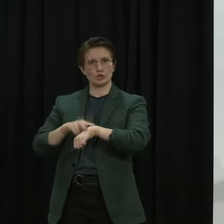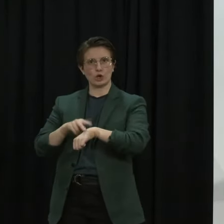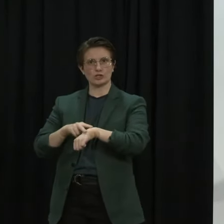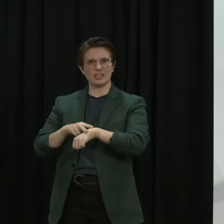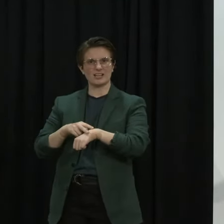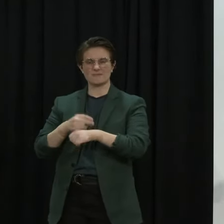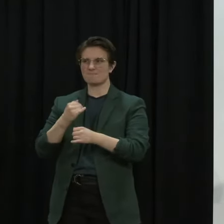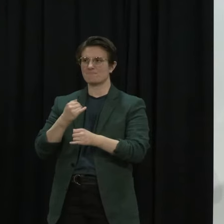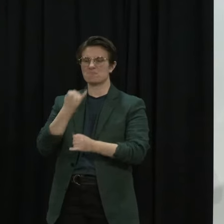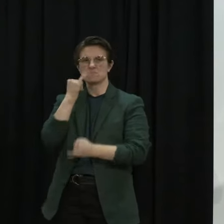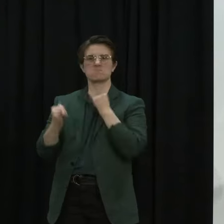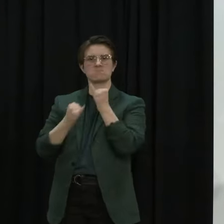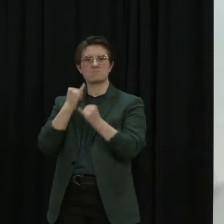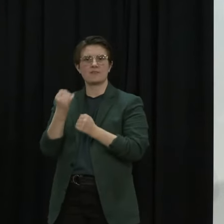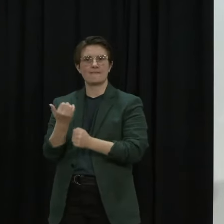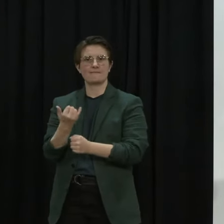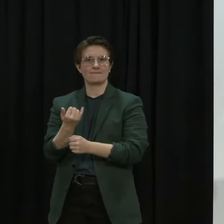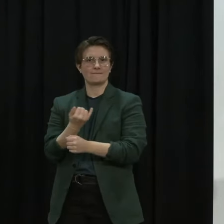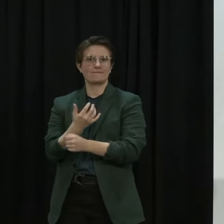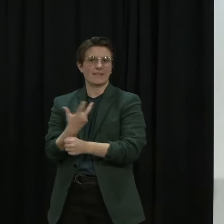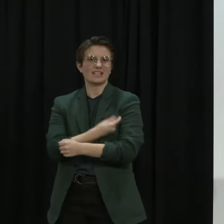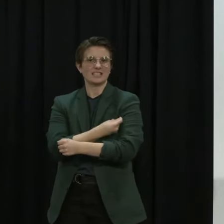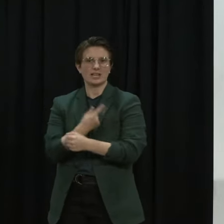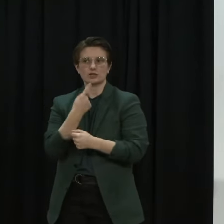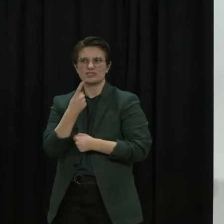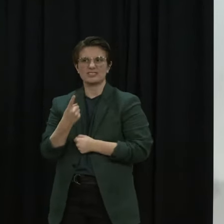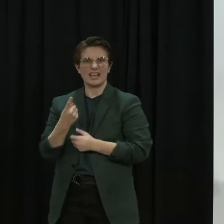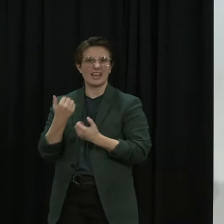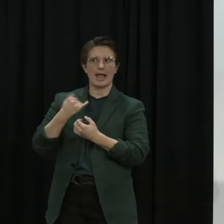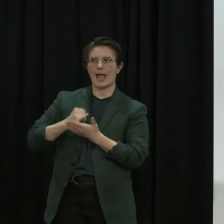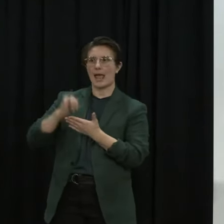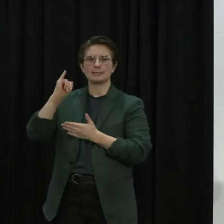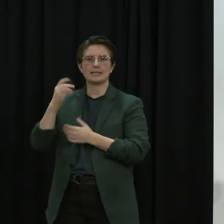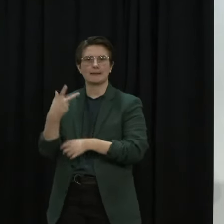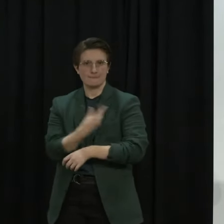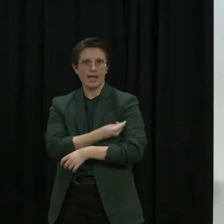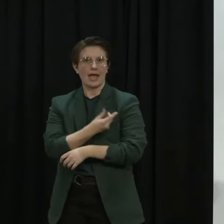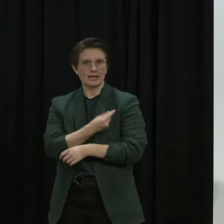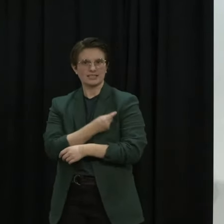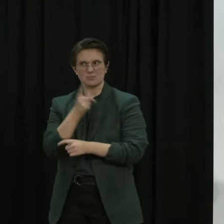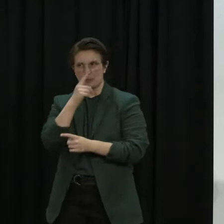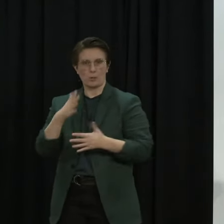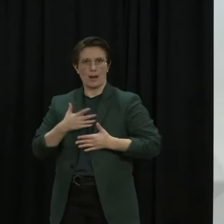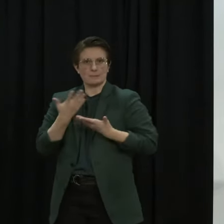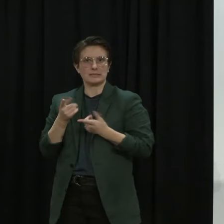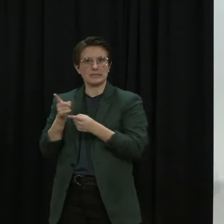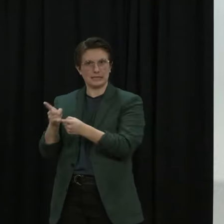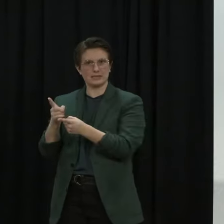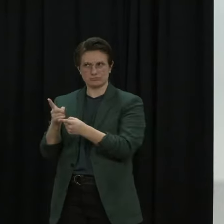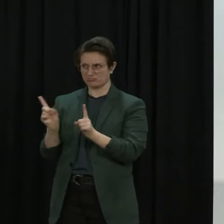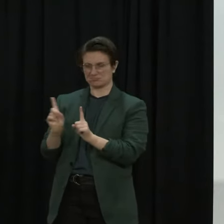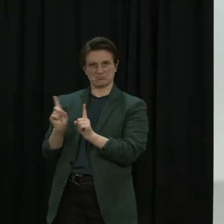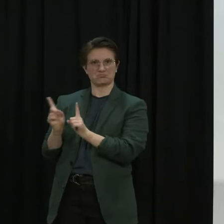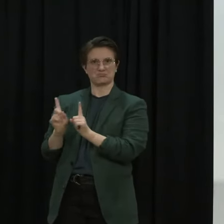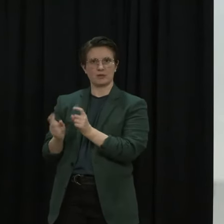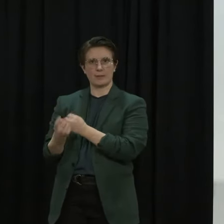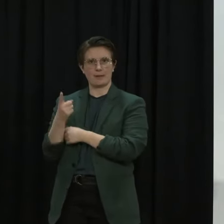Aunty's and he is still